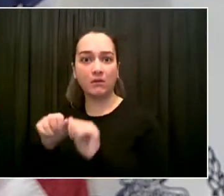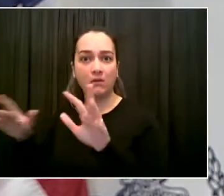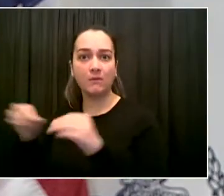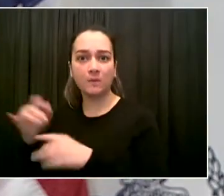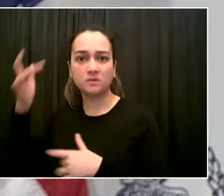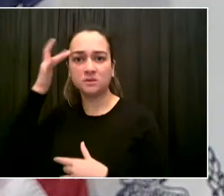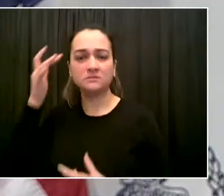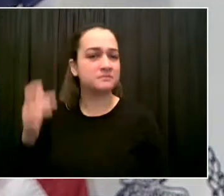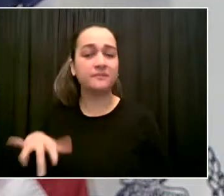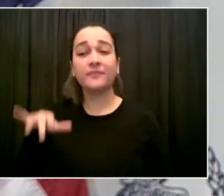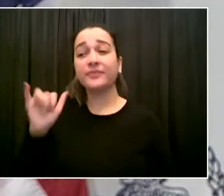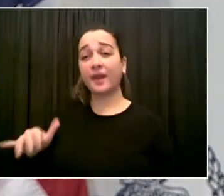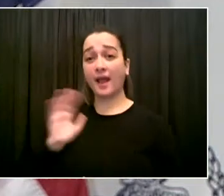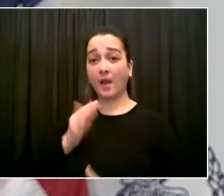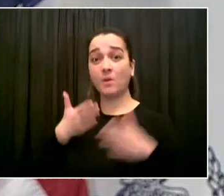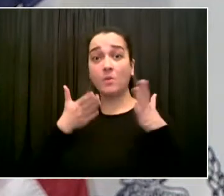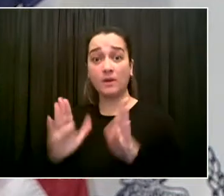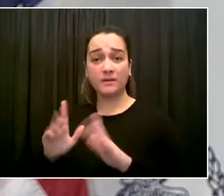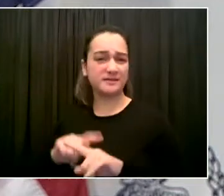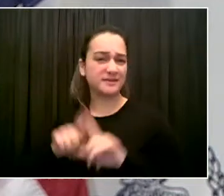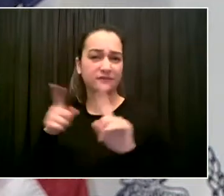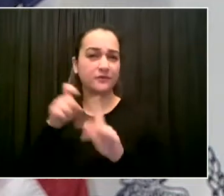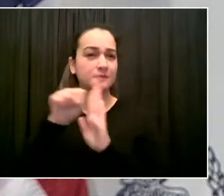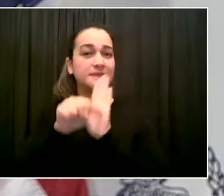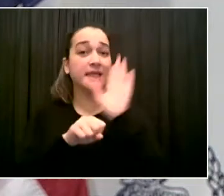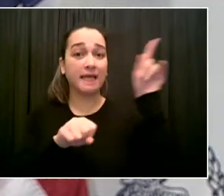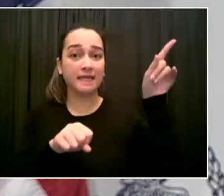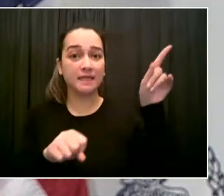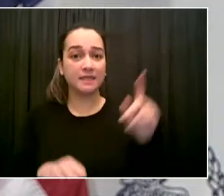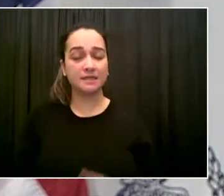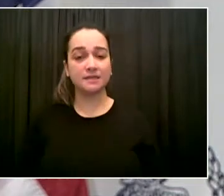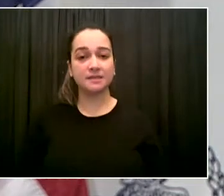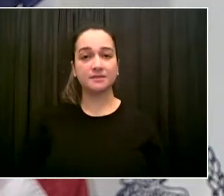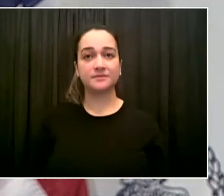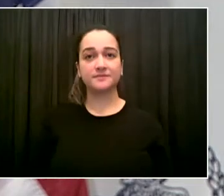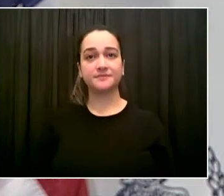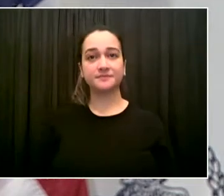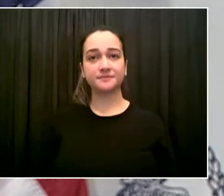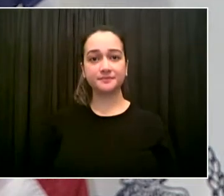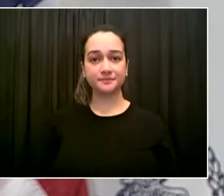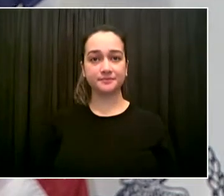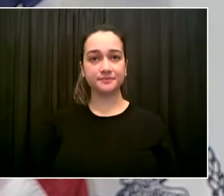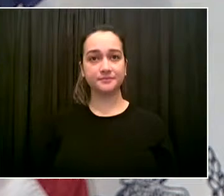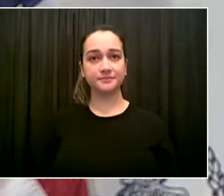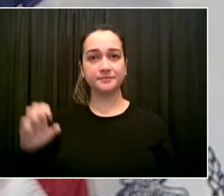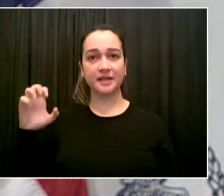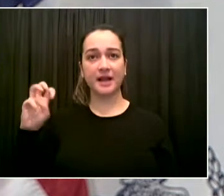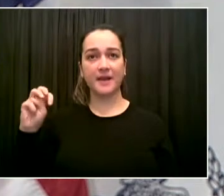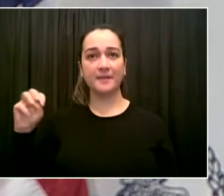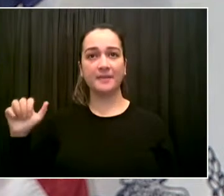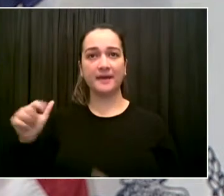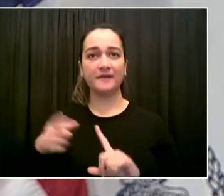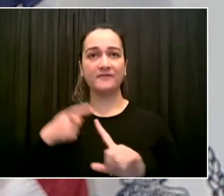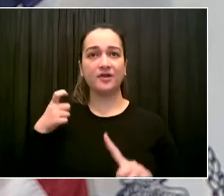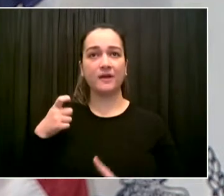FACILITY ON THAT SITE. THANK YOU, DR. KATZ.